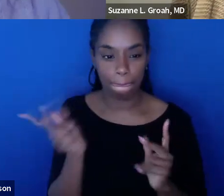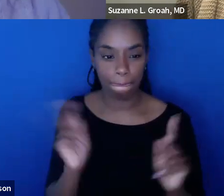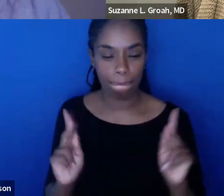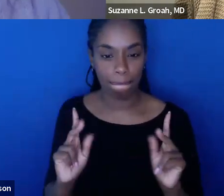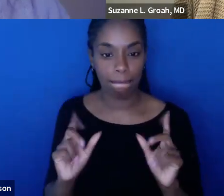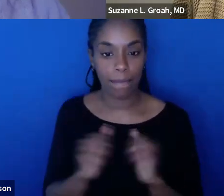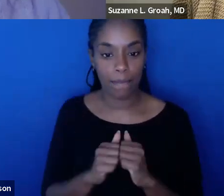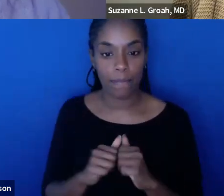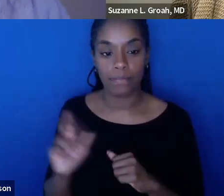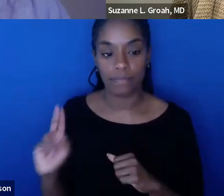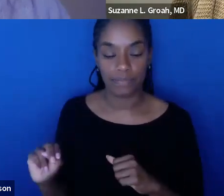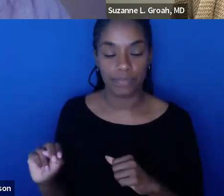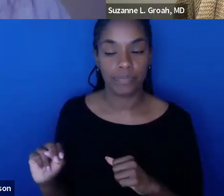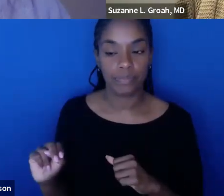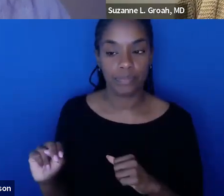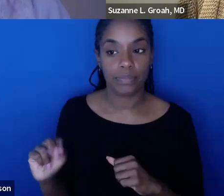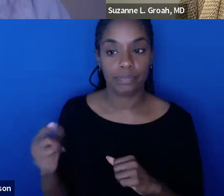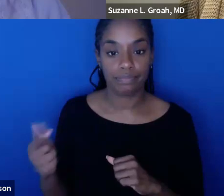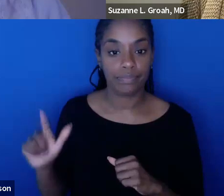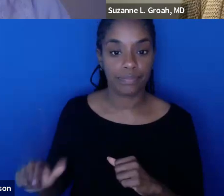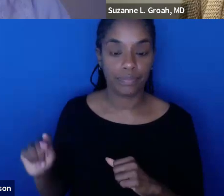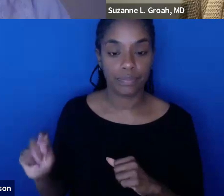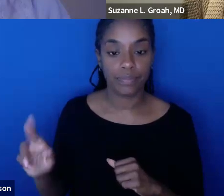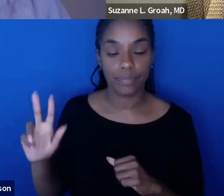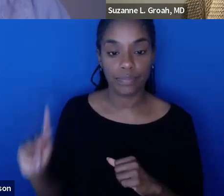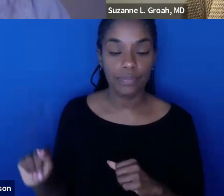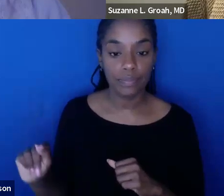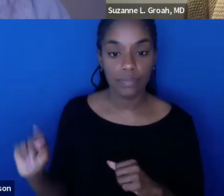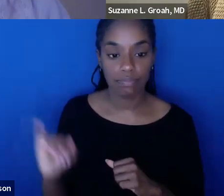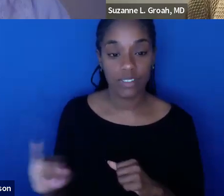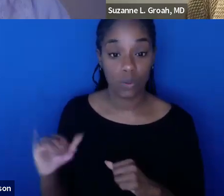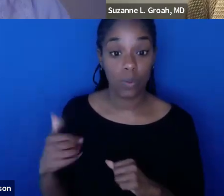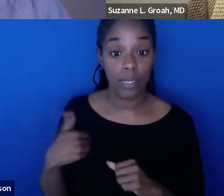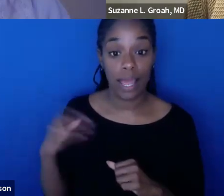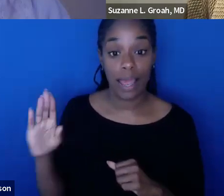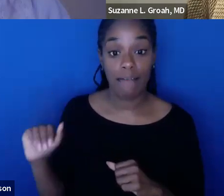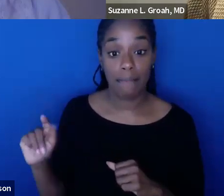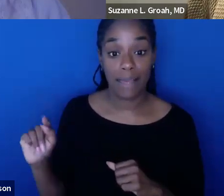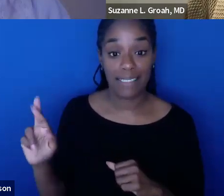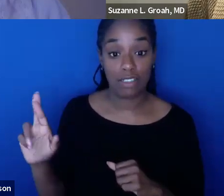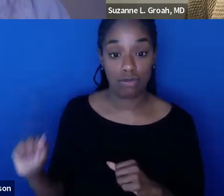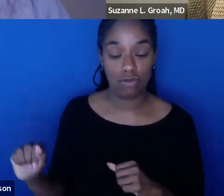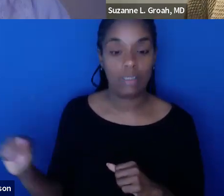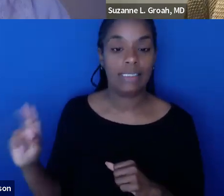urinary tract infection would have bacterial DNA in their urine.